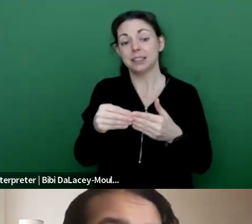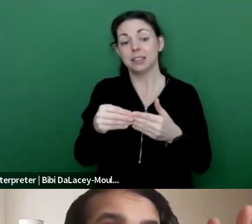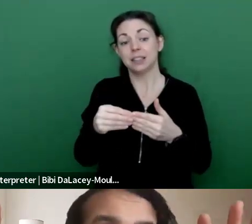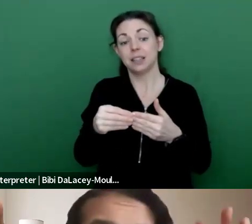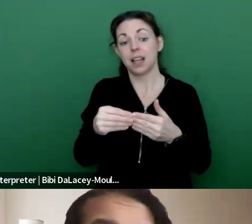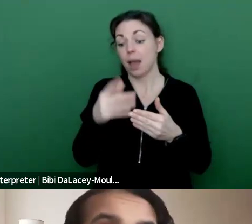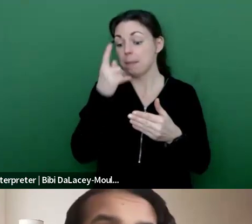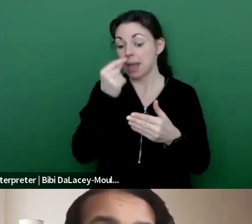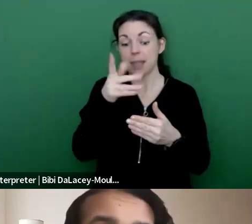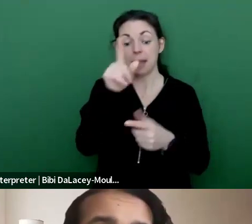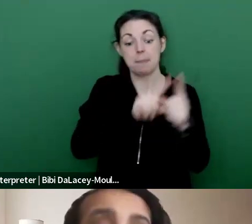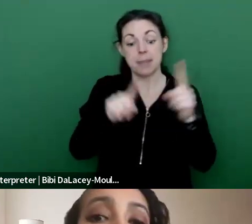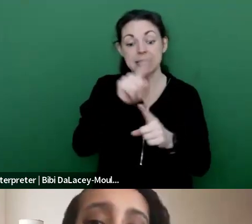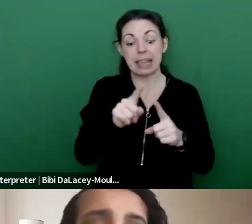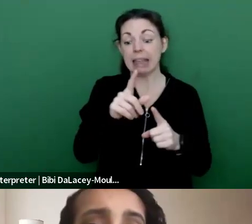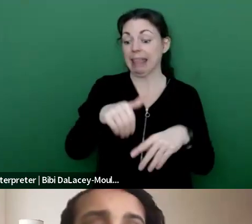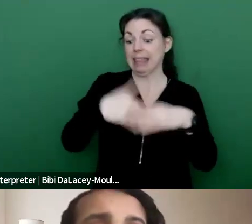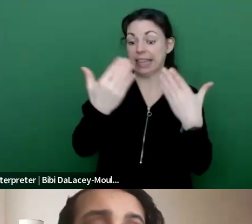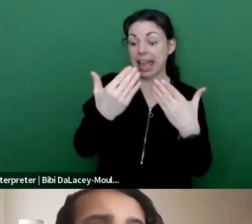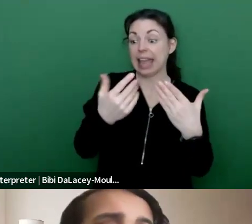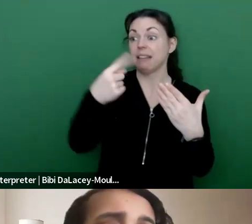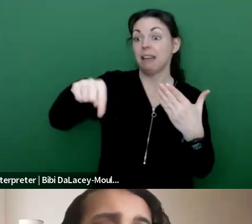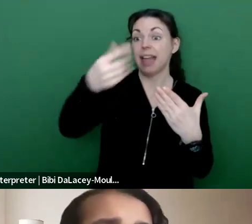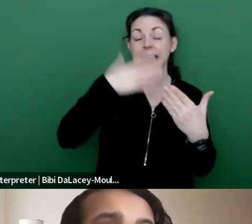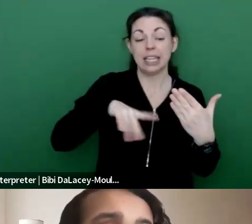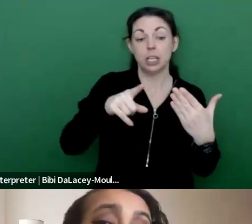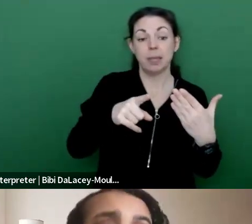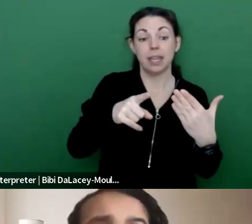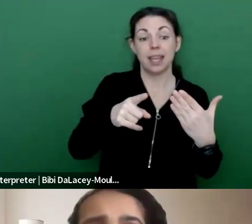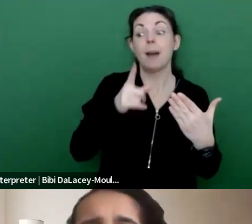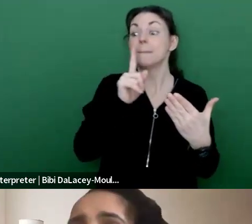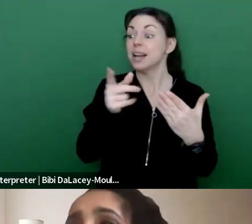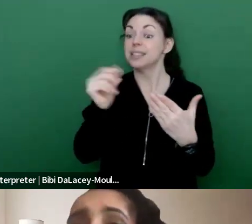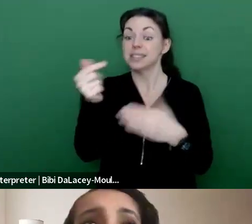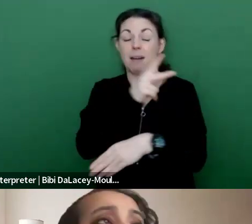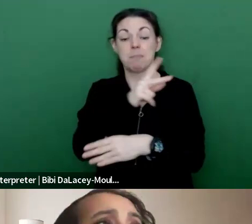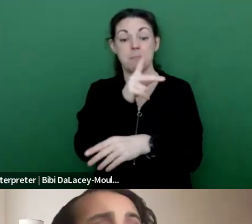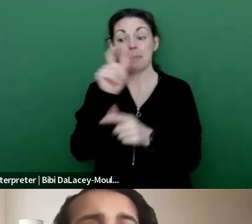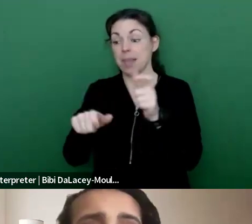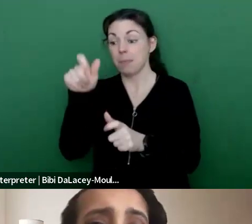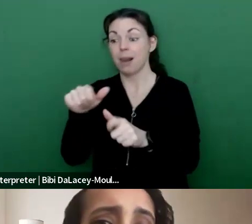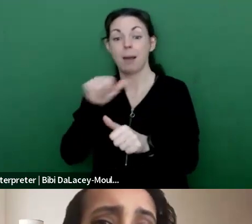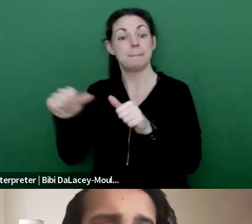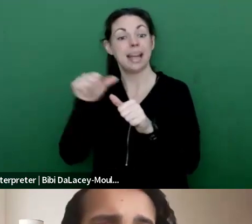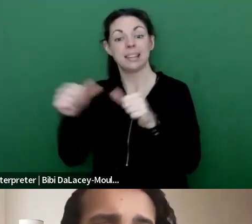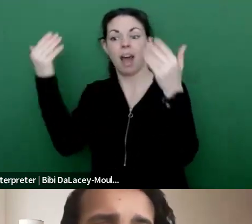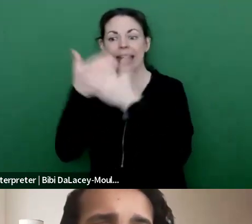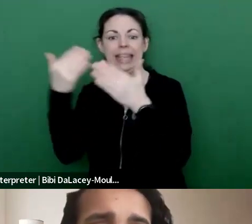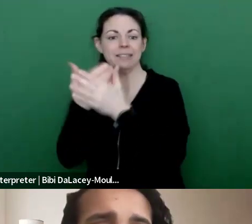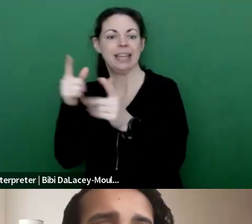need to be involved in in the daytime, but their hours of peak performance and activity are actually, one said, 8:00 PM to 1:00 AM,